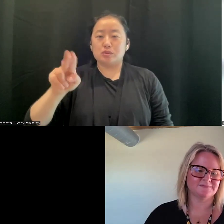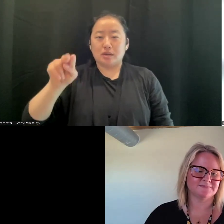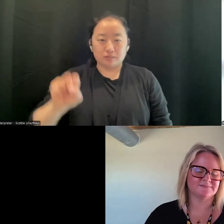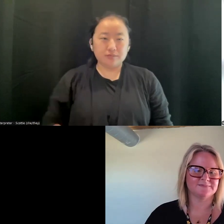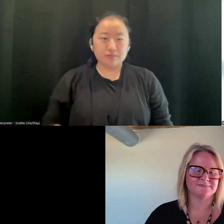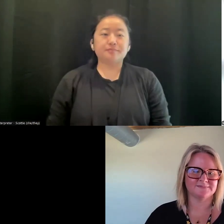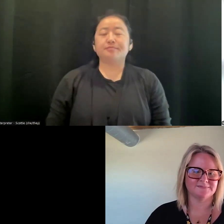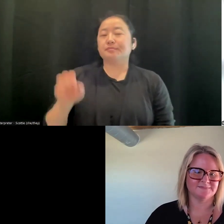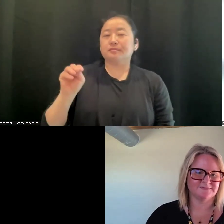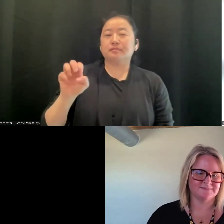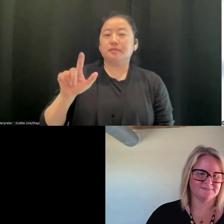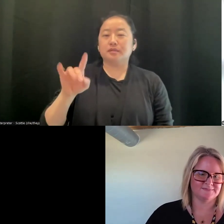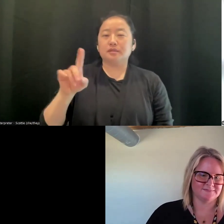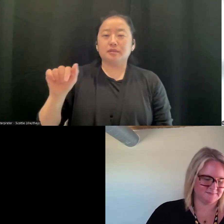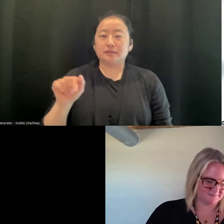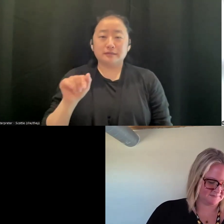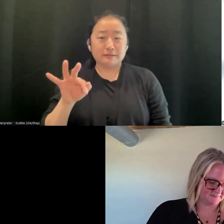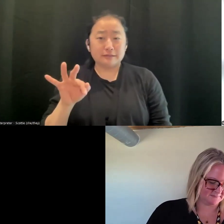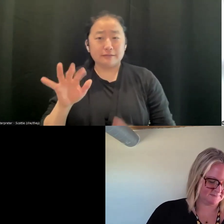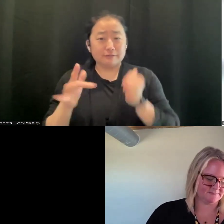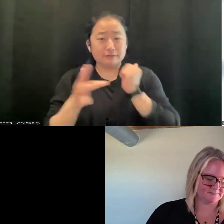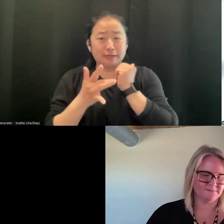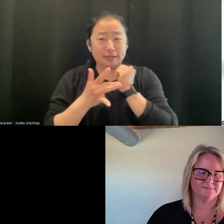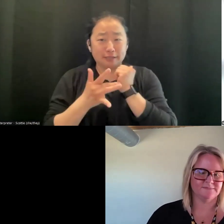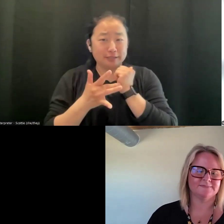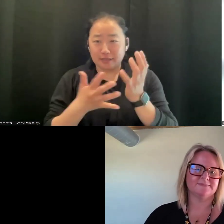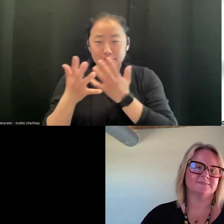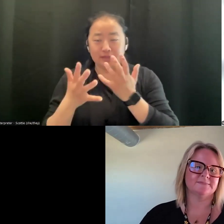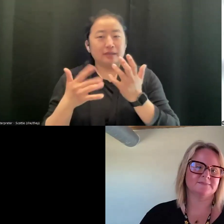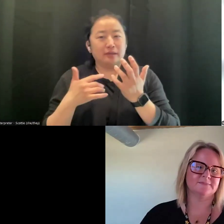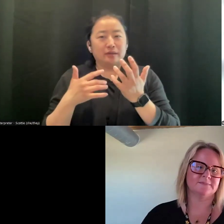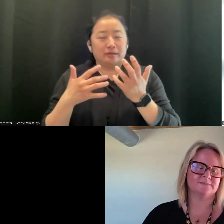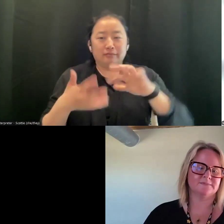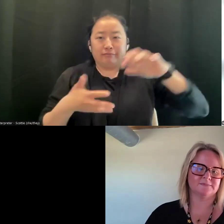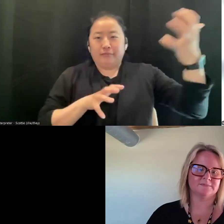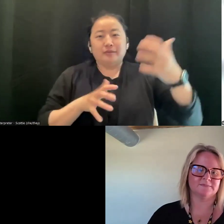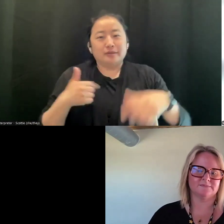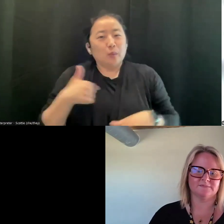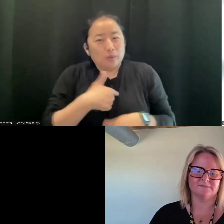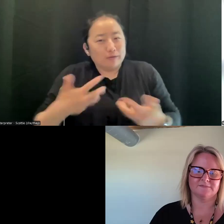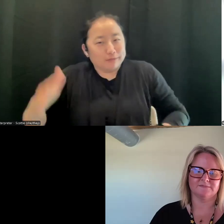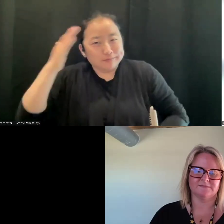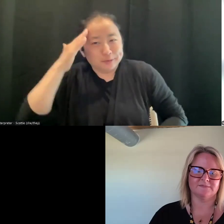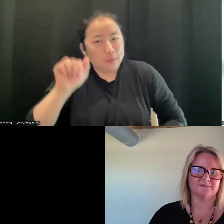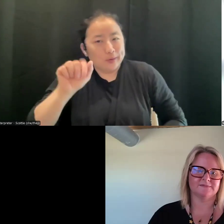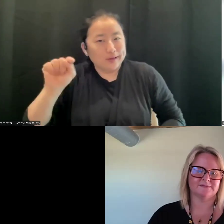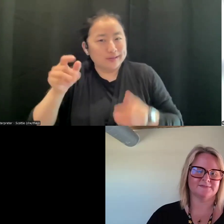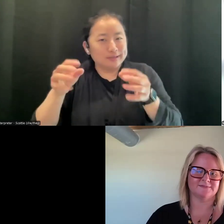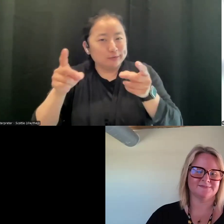Sometimes technology doesn't like us, us as AT directors, we know more than anybody. We will -- we'll just keep rolling with the punches.